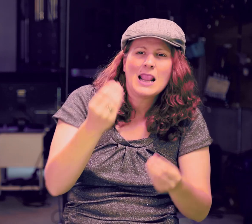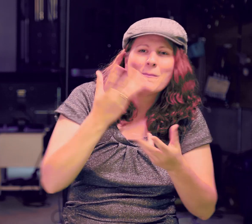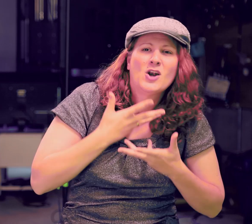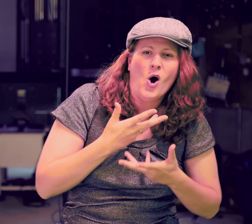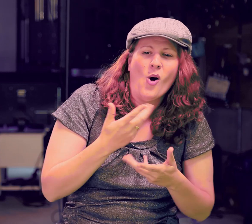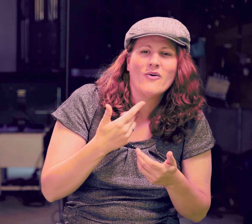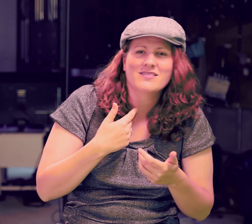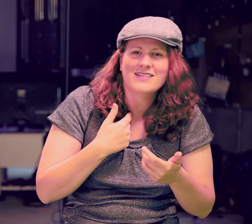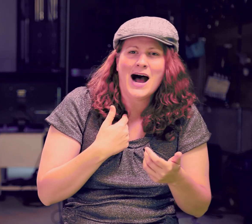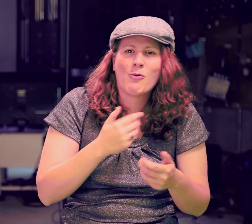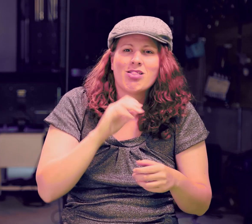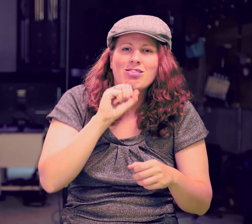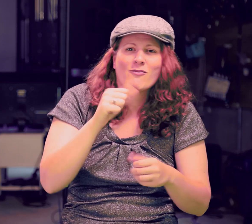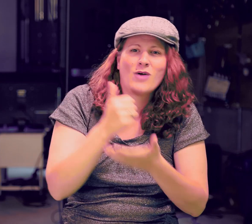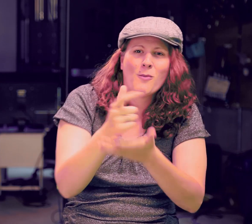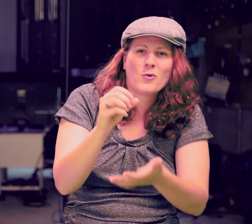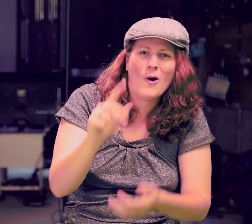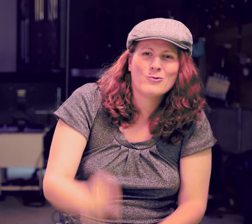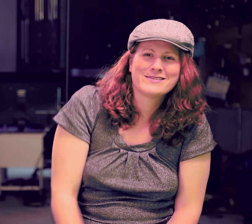Let me know. I would love to help you out.